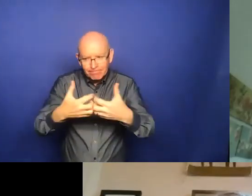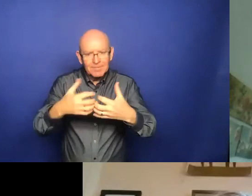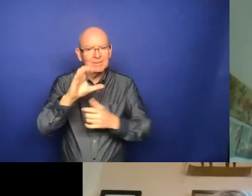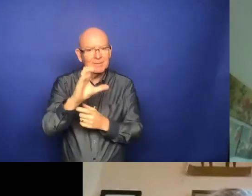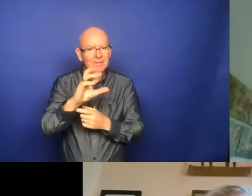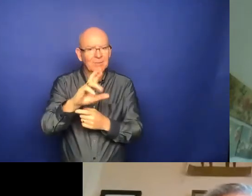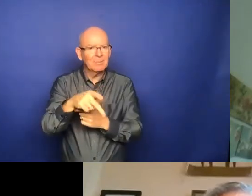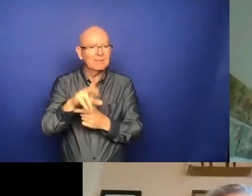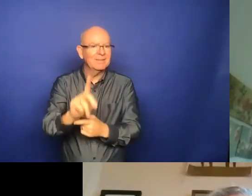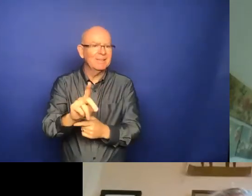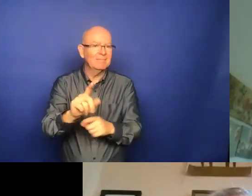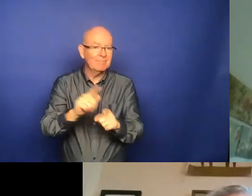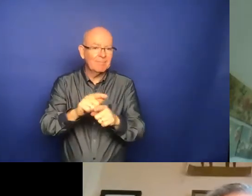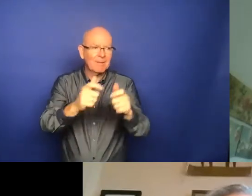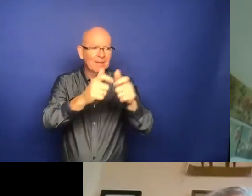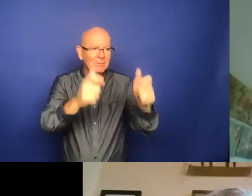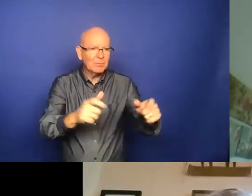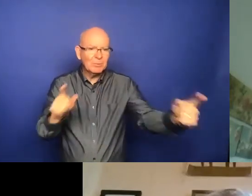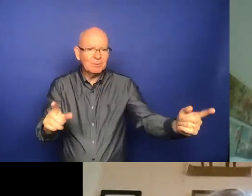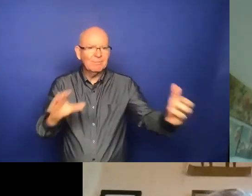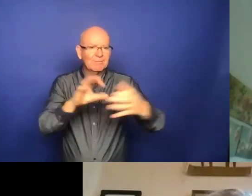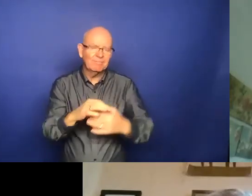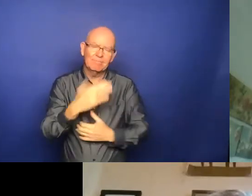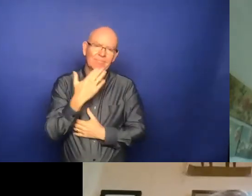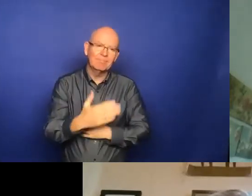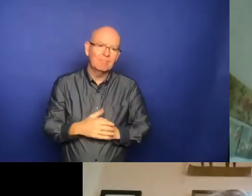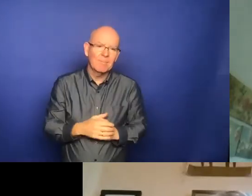, your one point. >> MADAGASCAR: One point, one point